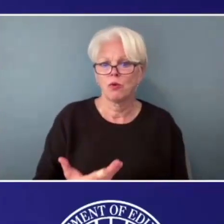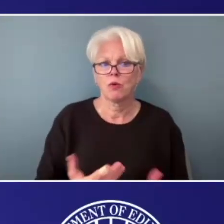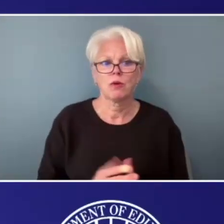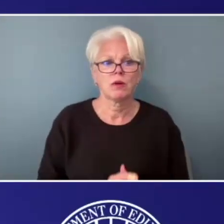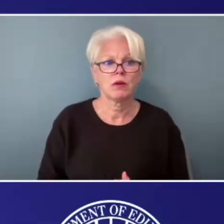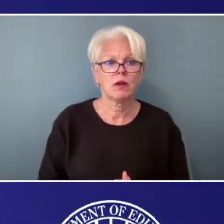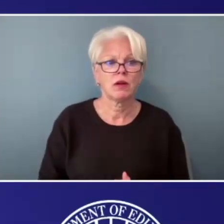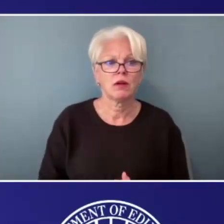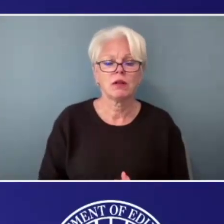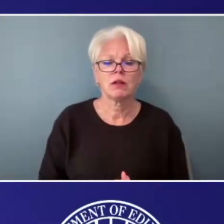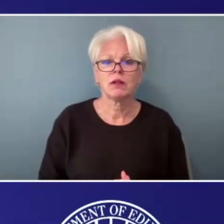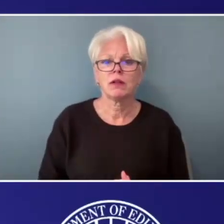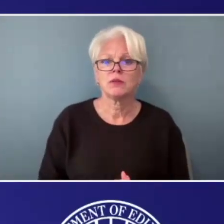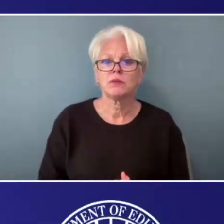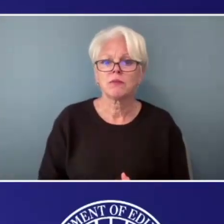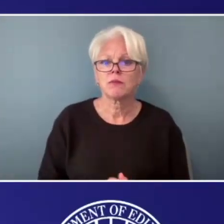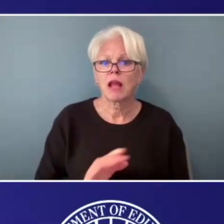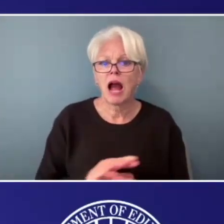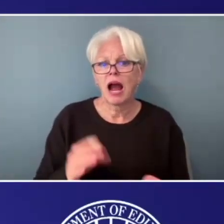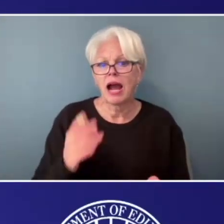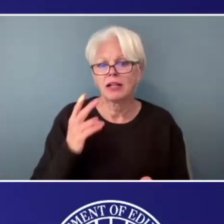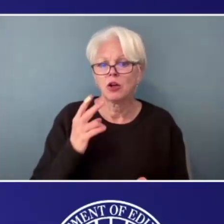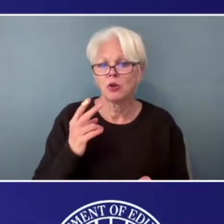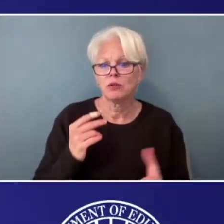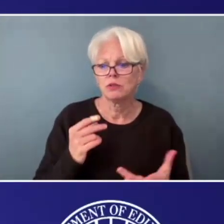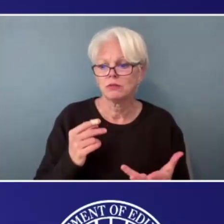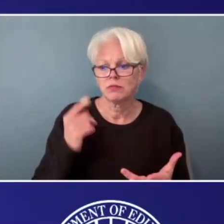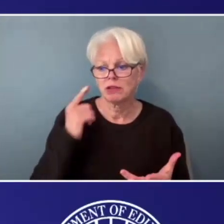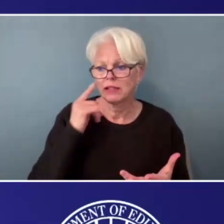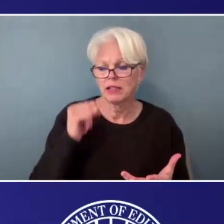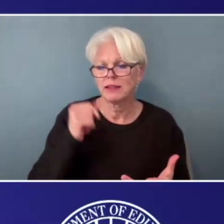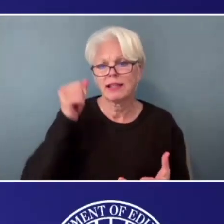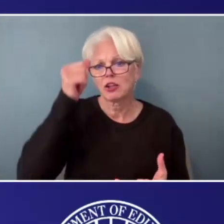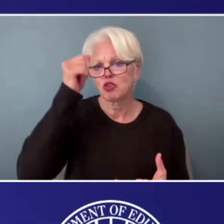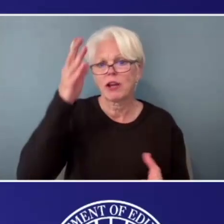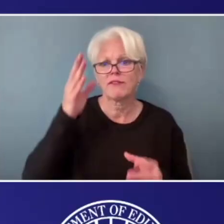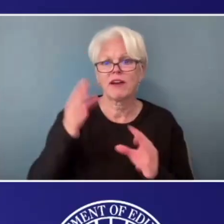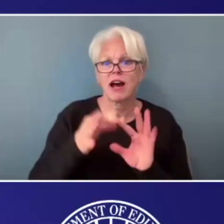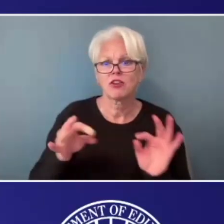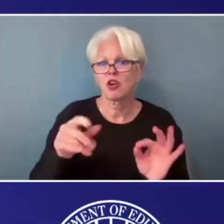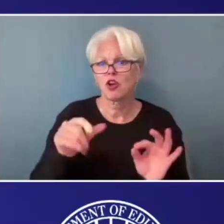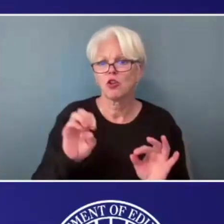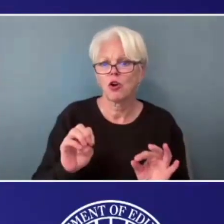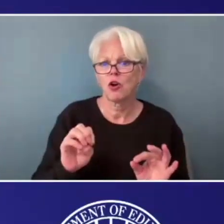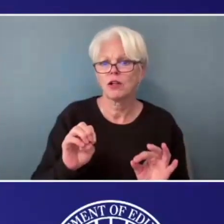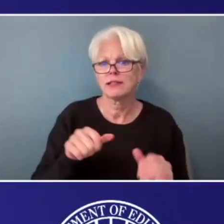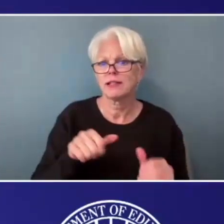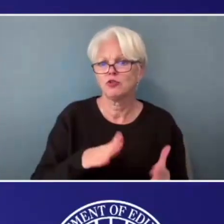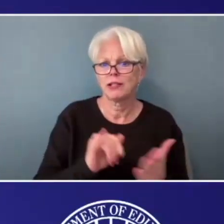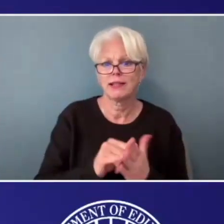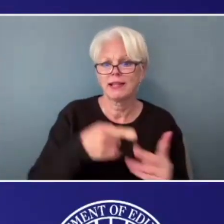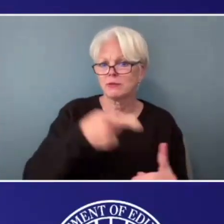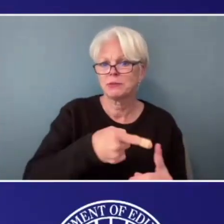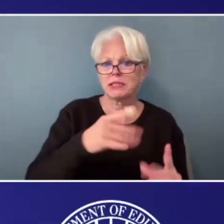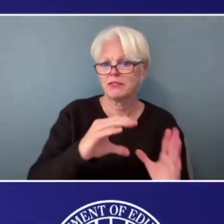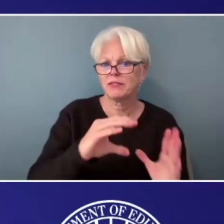I don't see the grandfathering clauses addressing that particular section. Jake, I don't know if you have any more